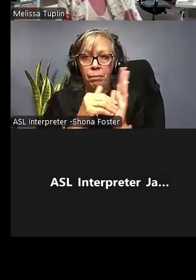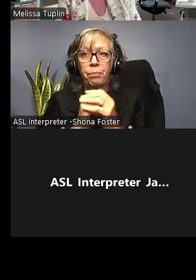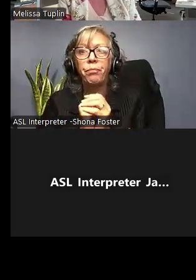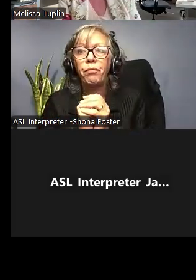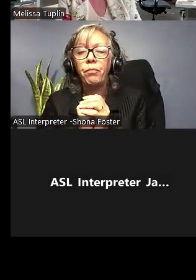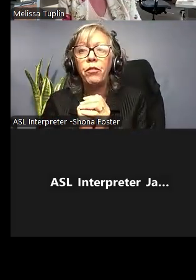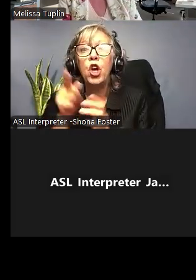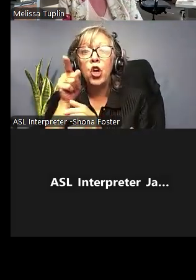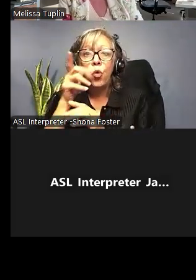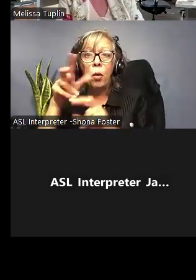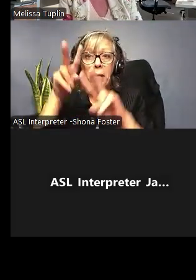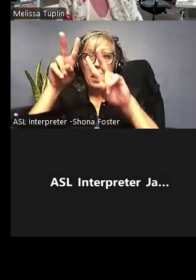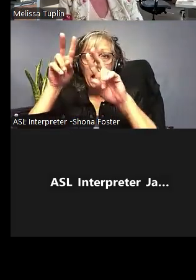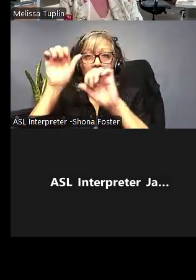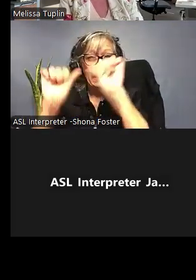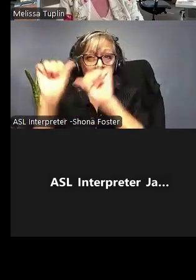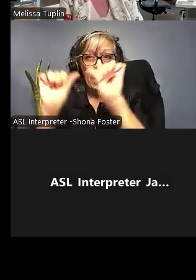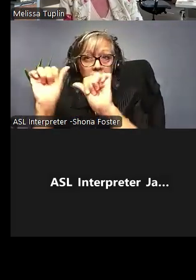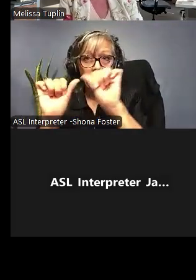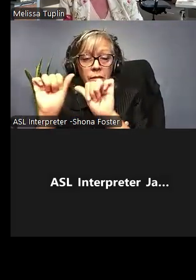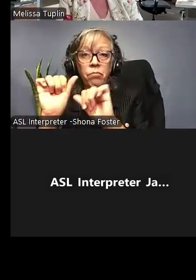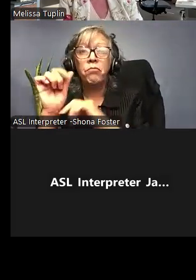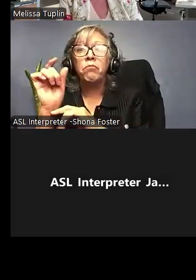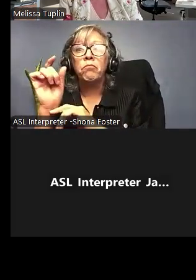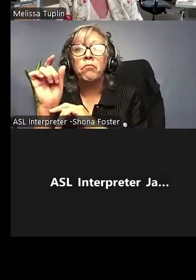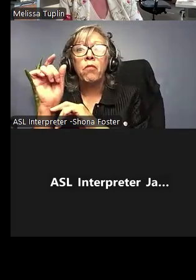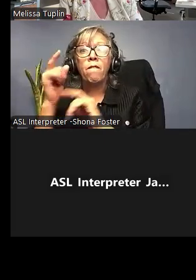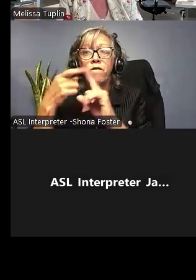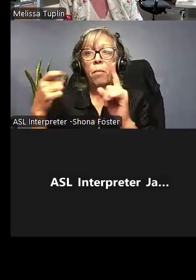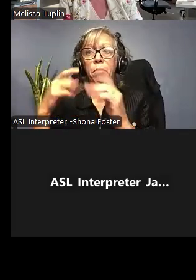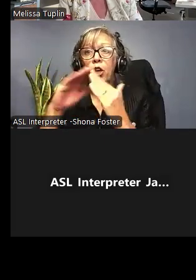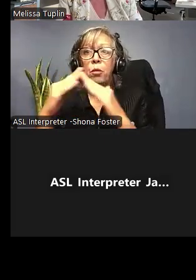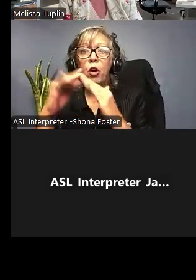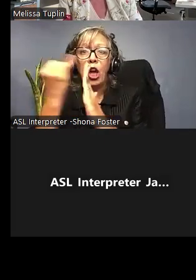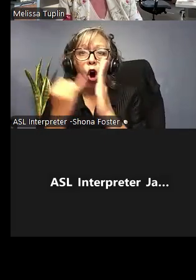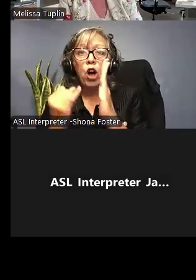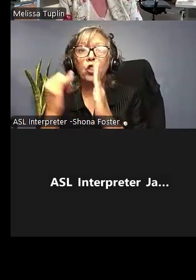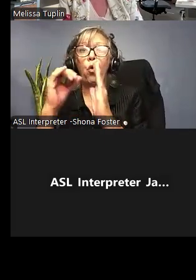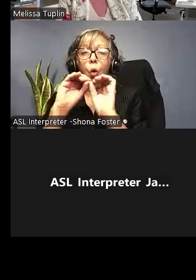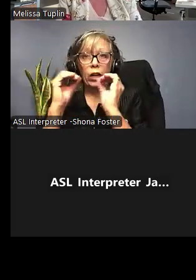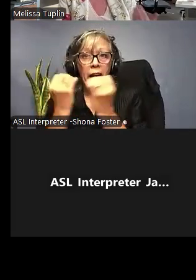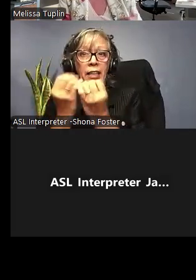more similar to the program for Community Arts Organizations for the one-year cycle, and the